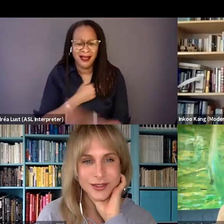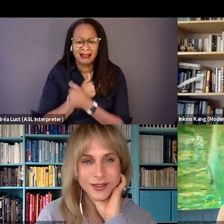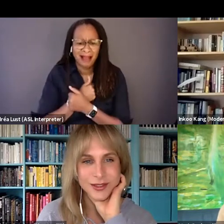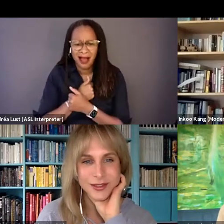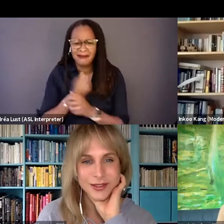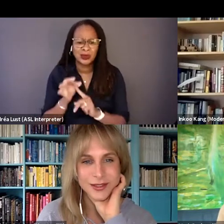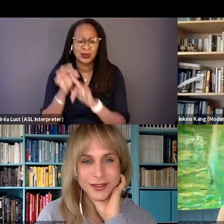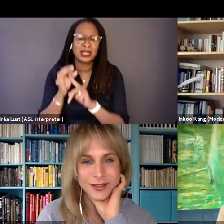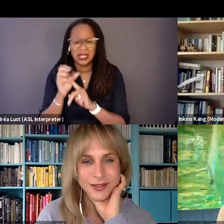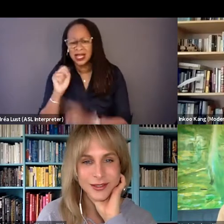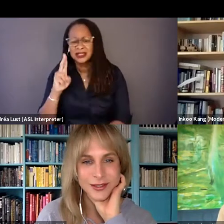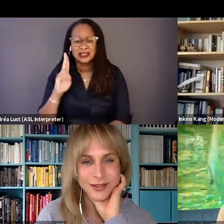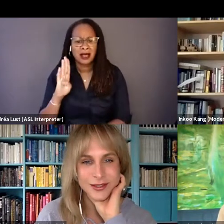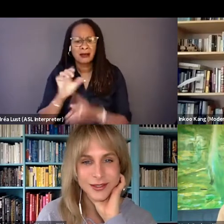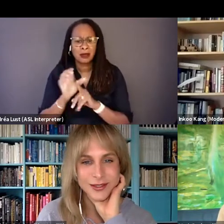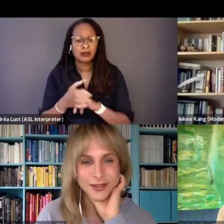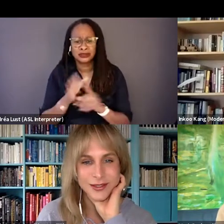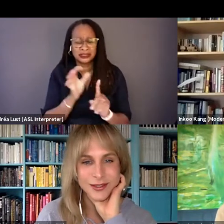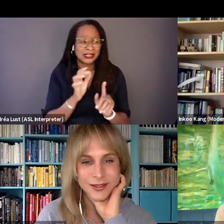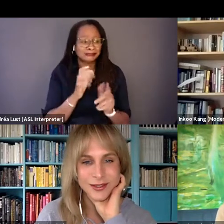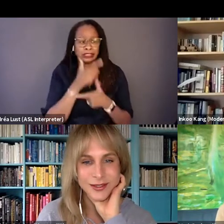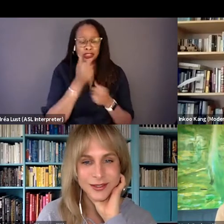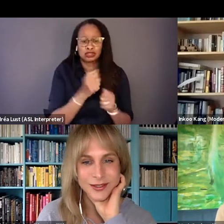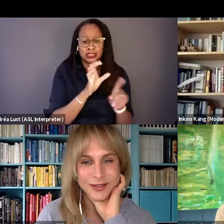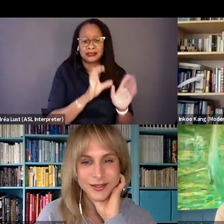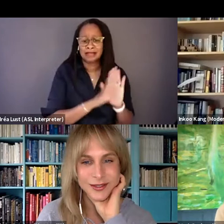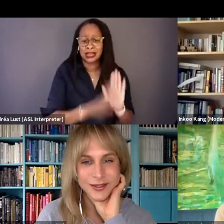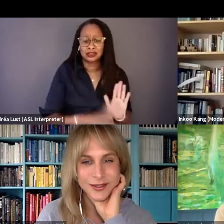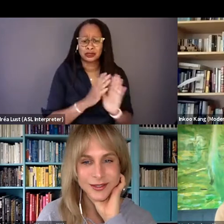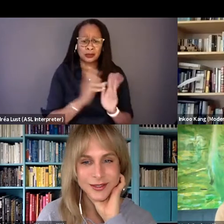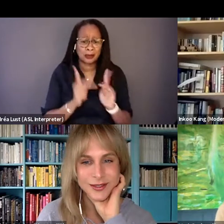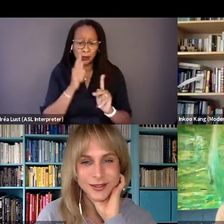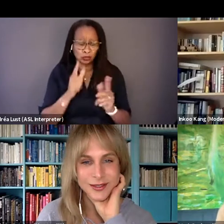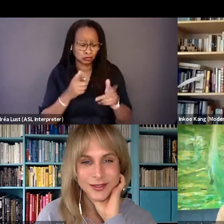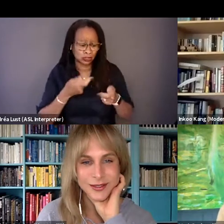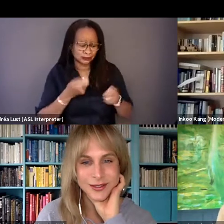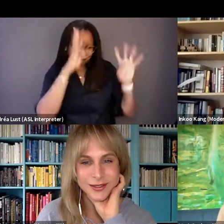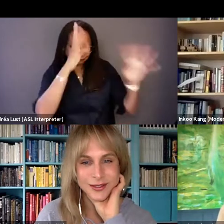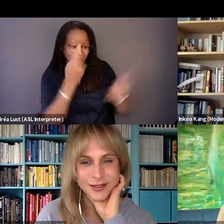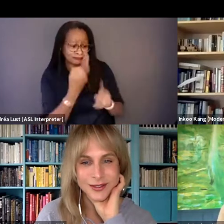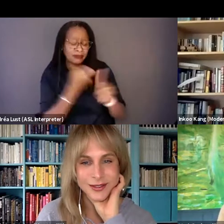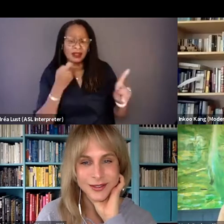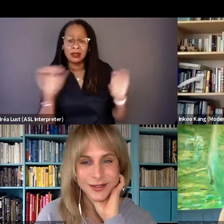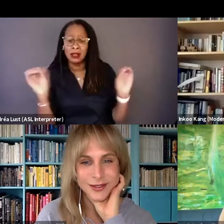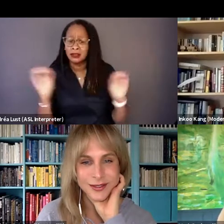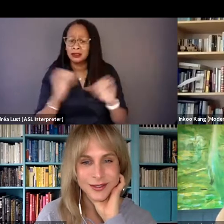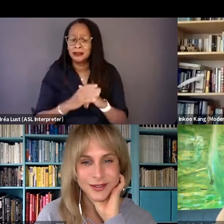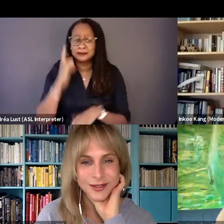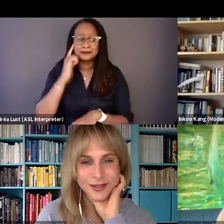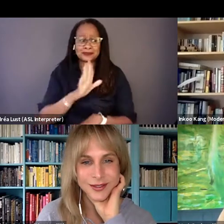and interesting characters and I love enterprising figures that try to create something out of nothing, and I thought her life was just remarkable.